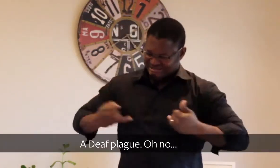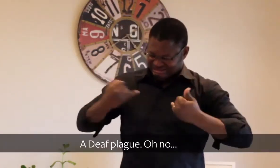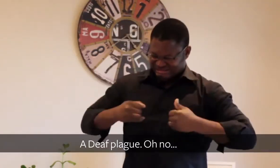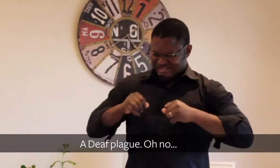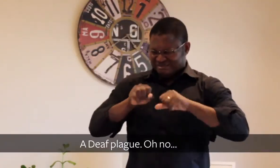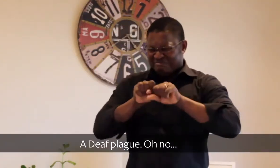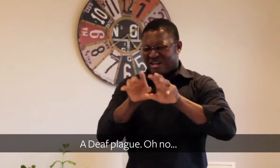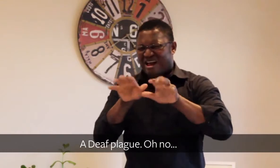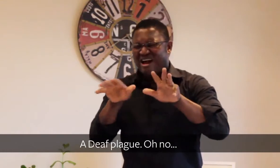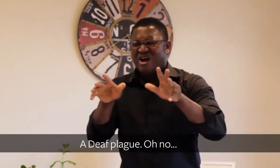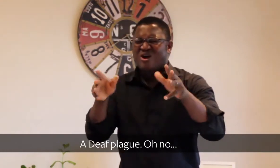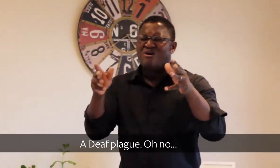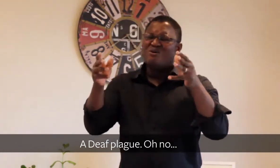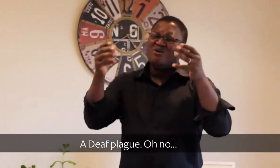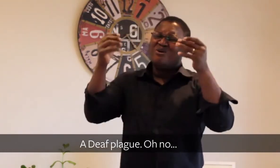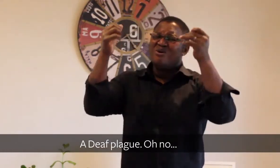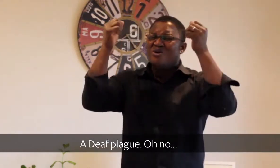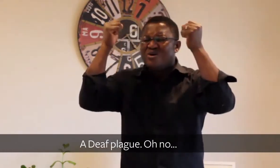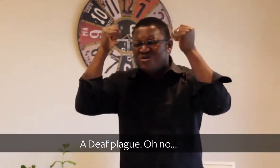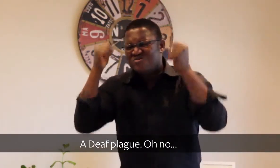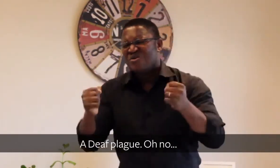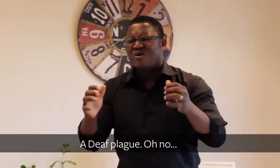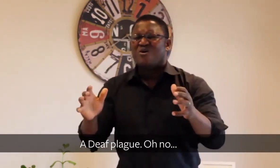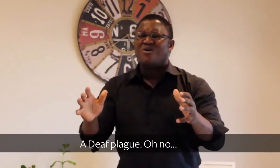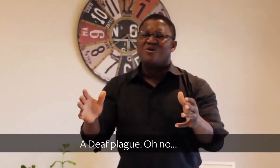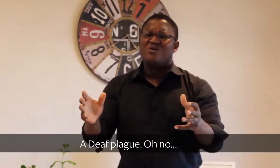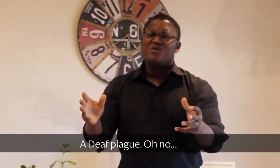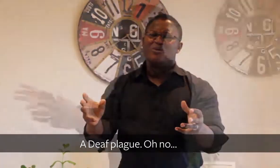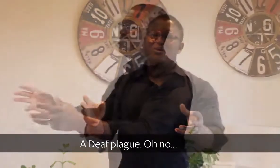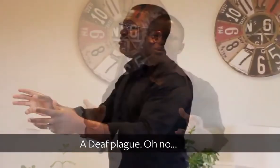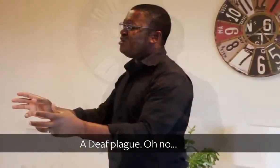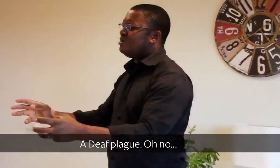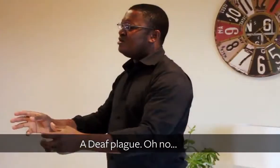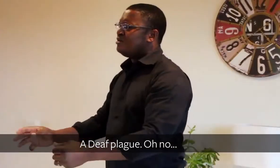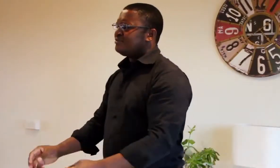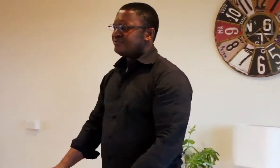A Deaf plague. Oh no.